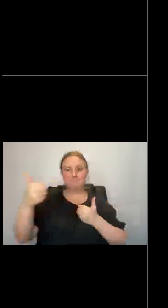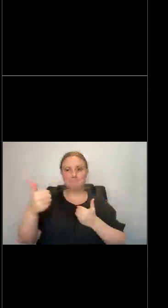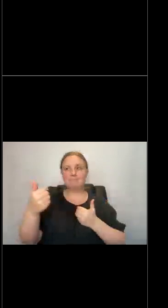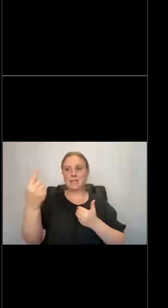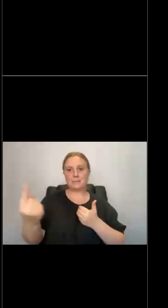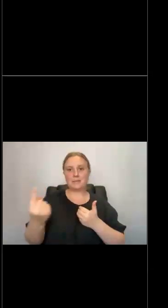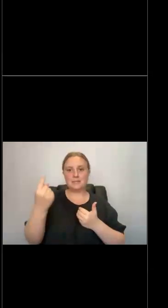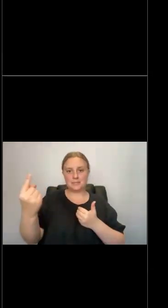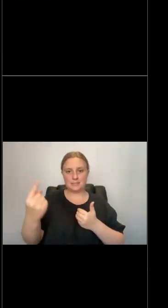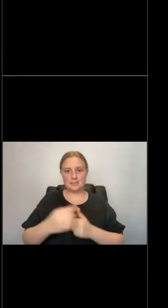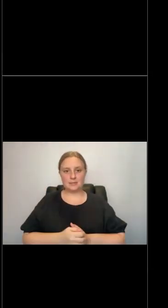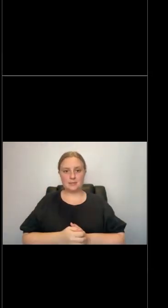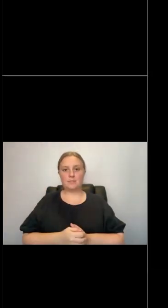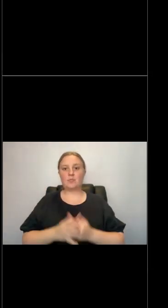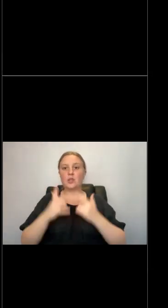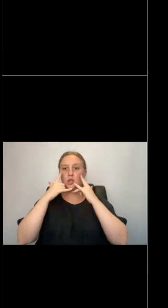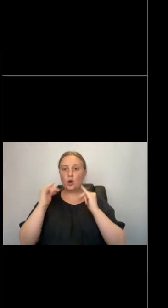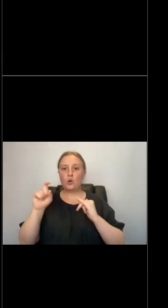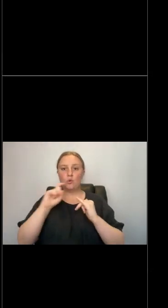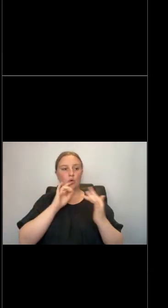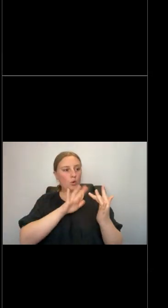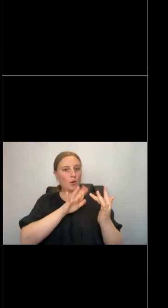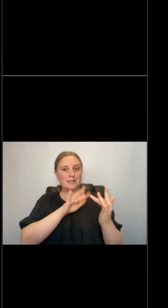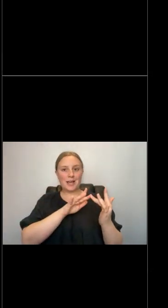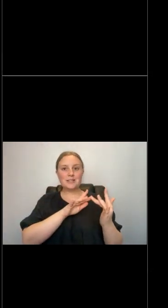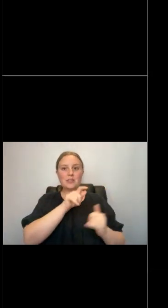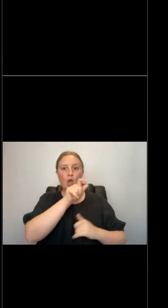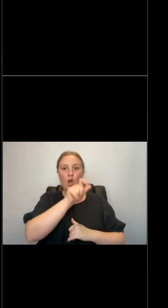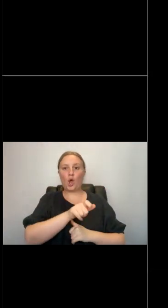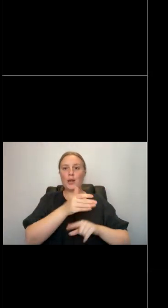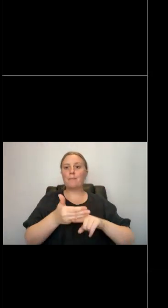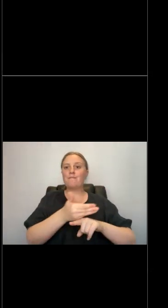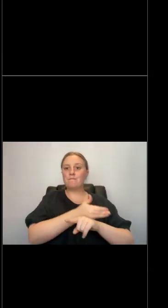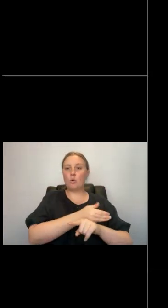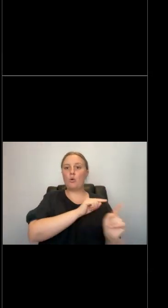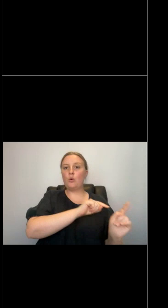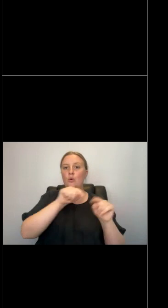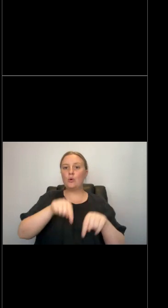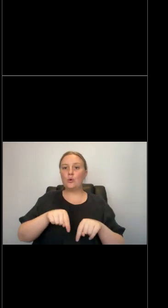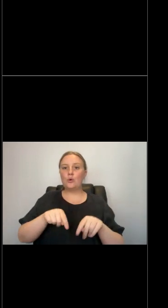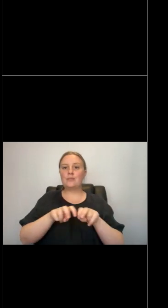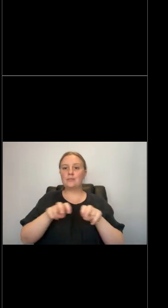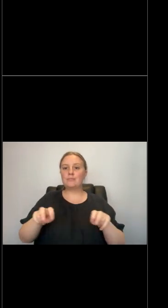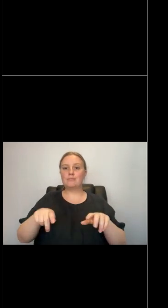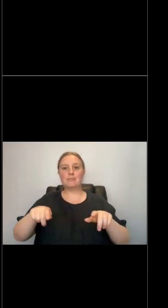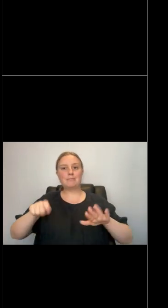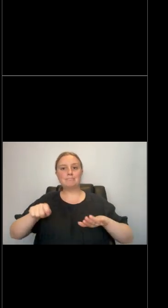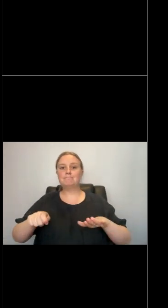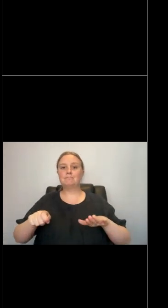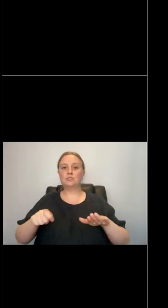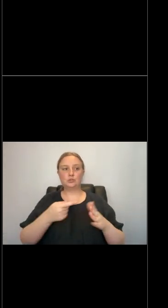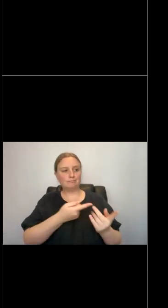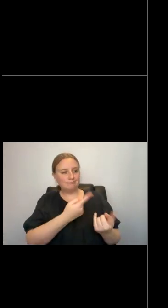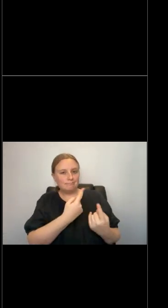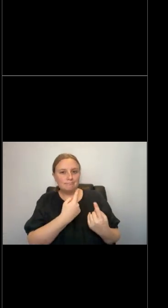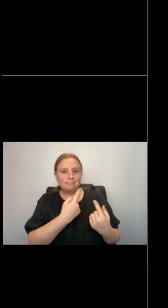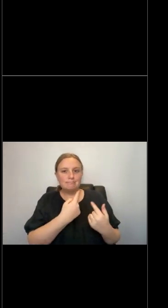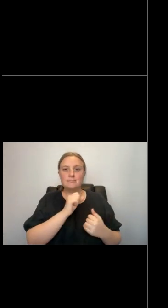or people appearing before the tribunal before they are hearing to speak with them and obtain their instructions with respect to their views, wishes